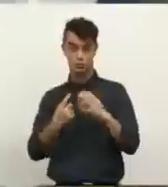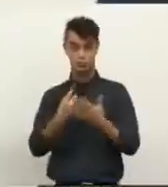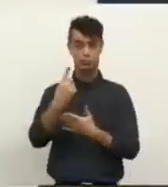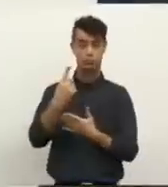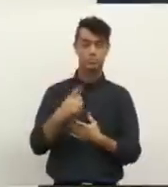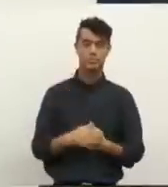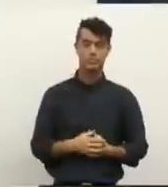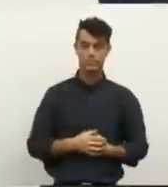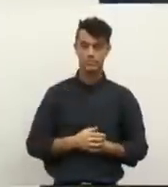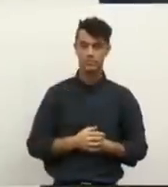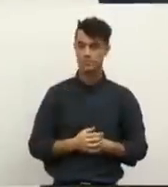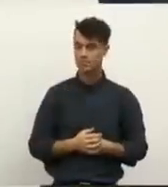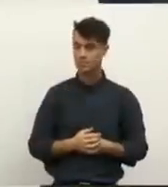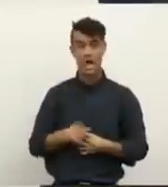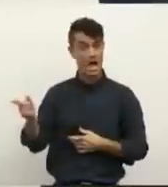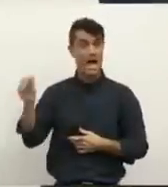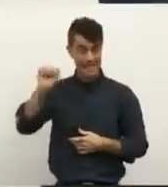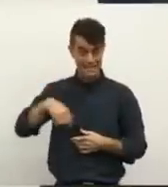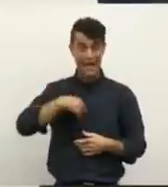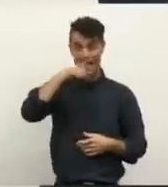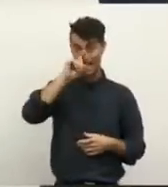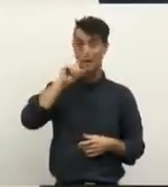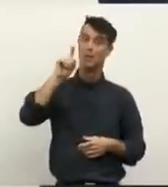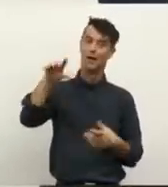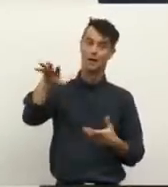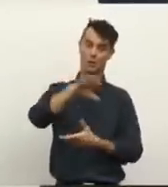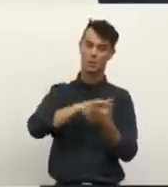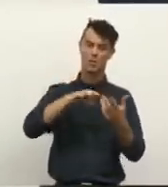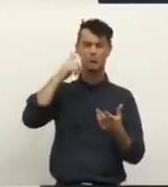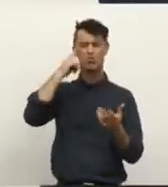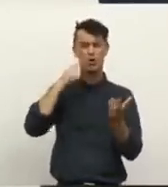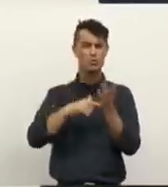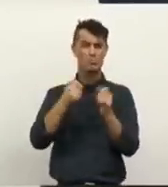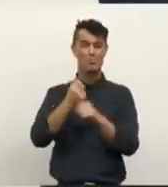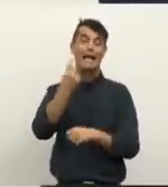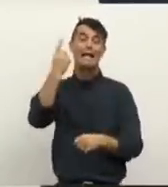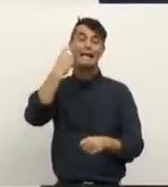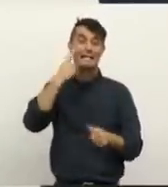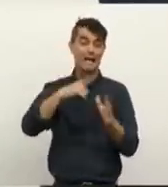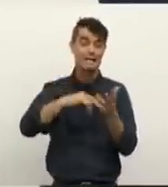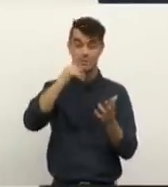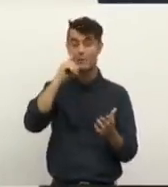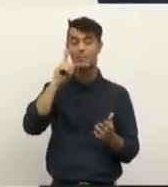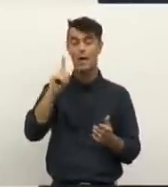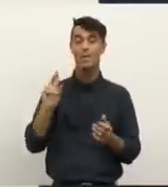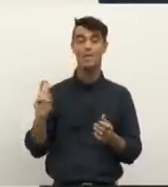And the part that I can make it as simple as possible is to start by saying both Carl and Leah have said,